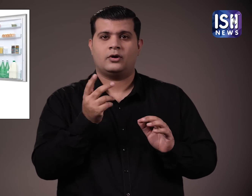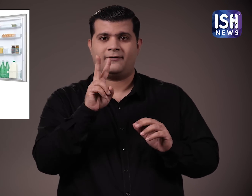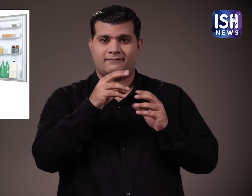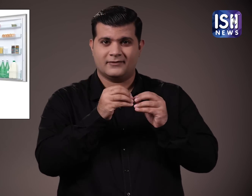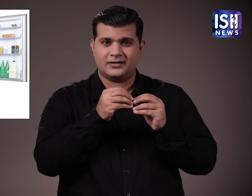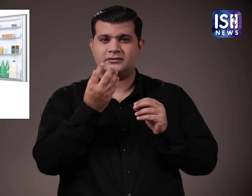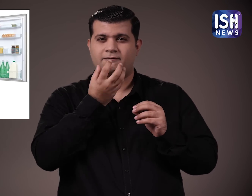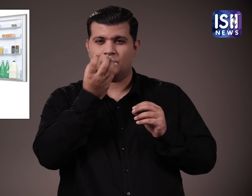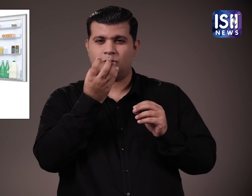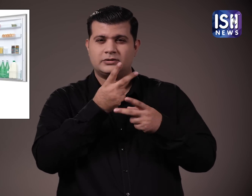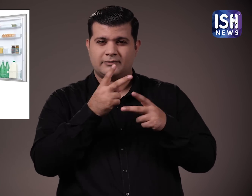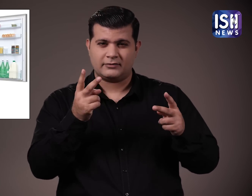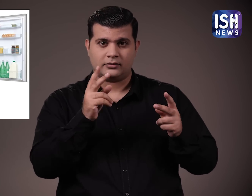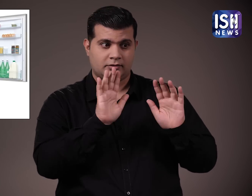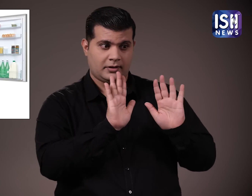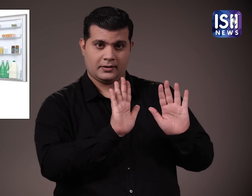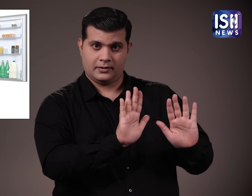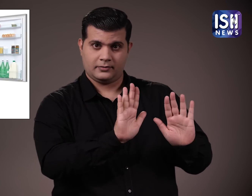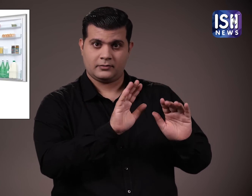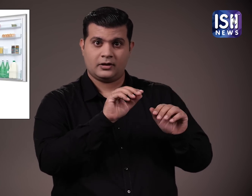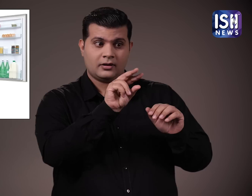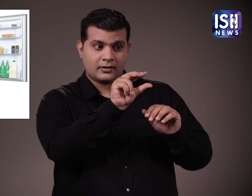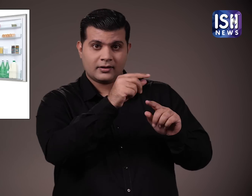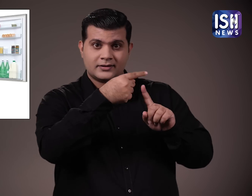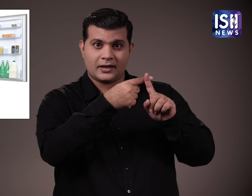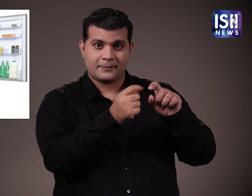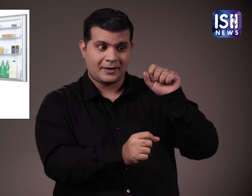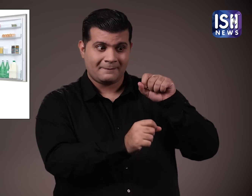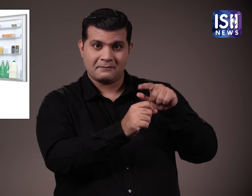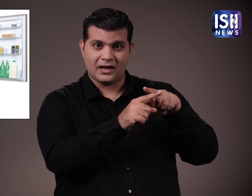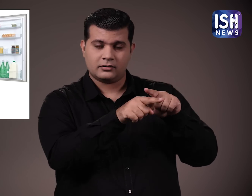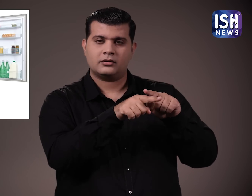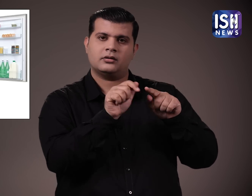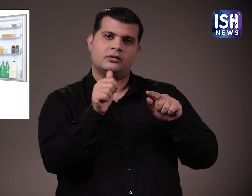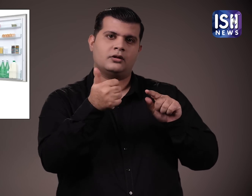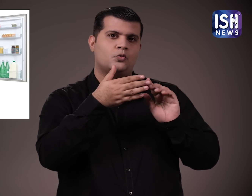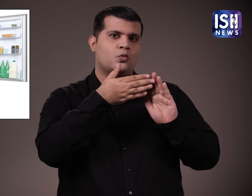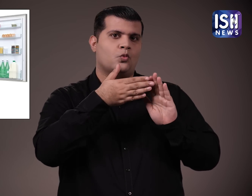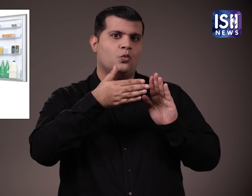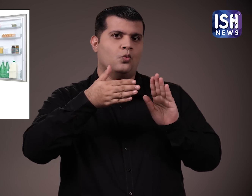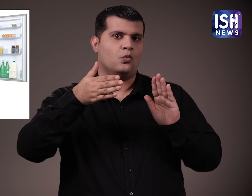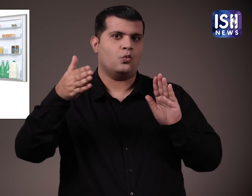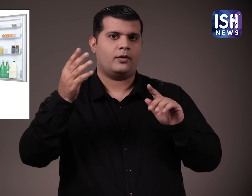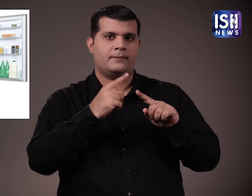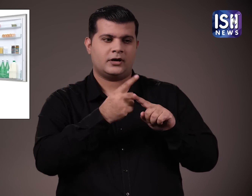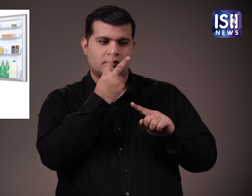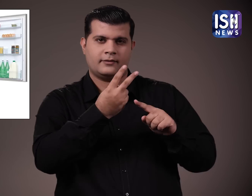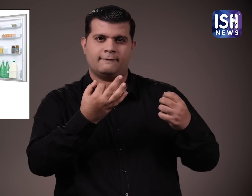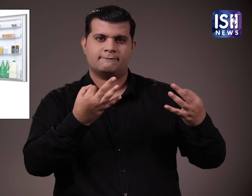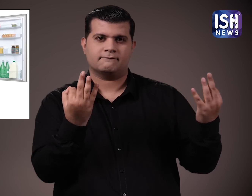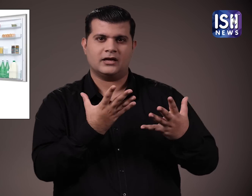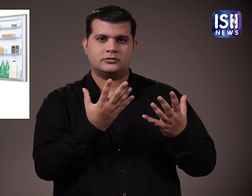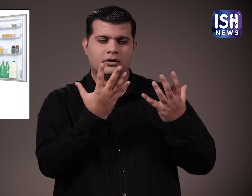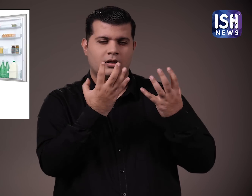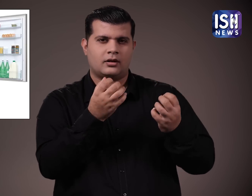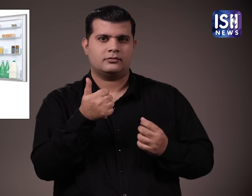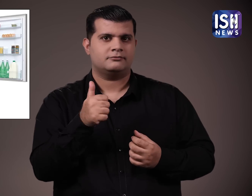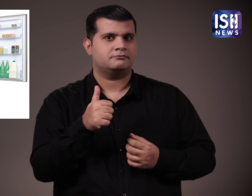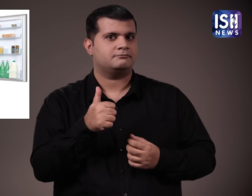If there are fruits, then set the temperature appropriate for fruits so they stay fresh for a long time.